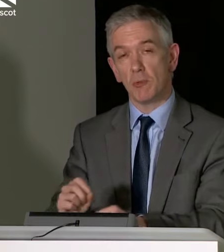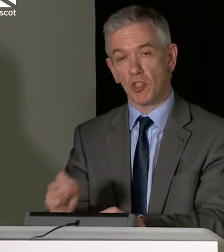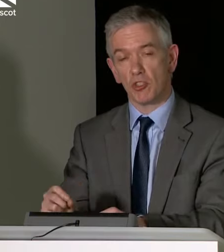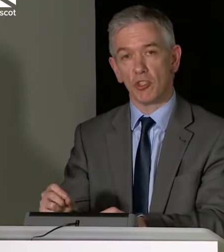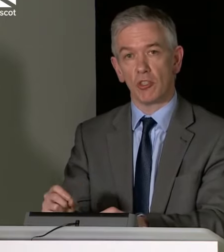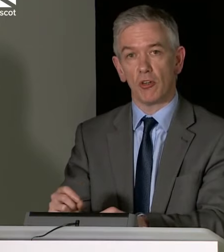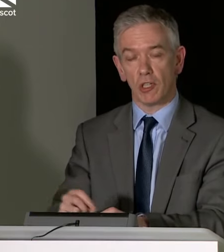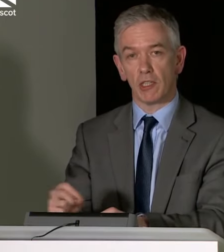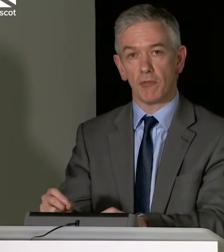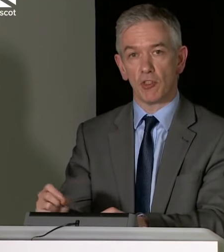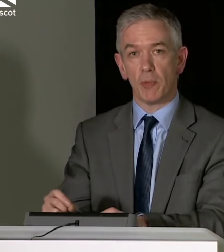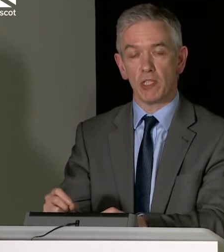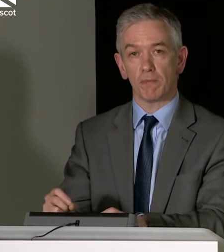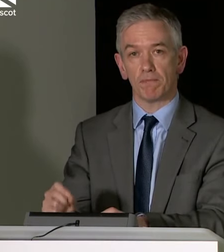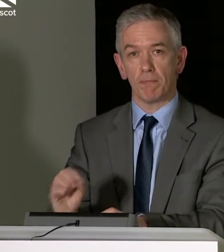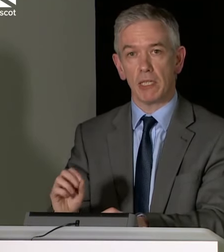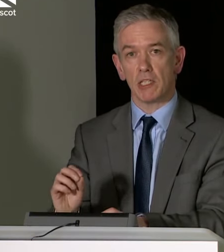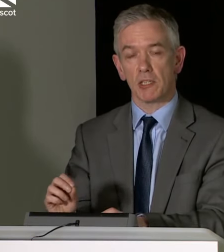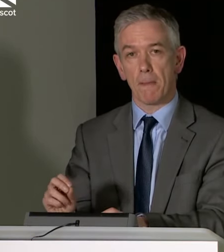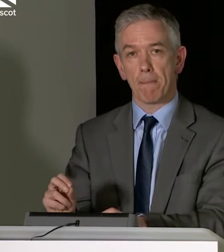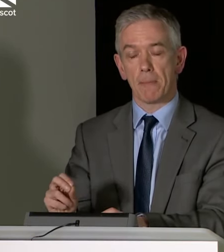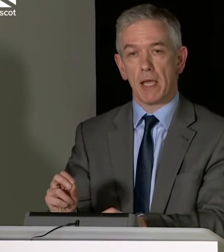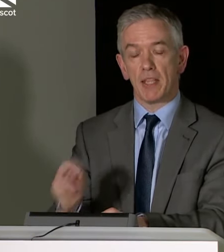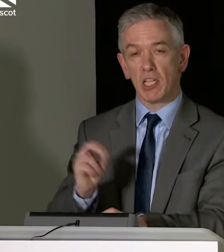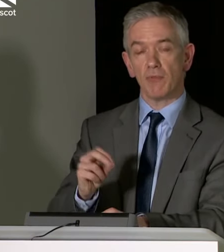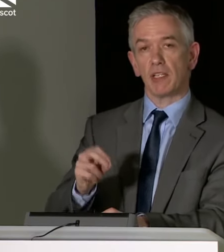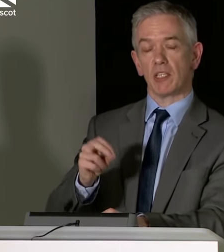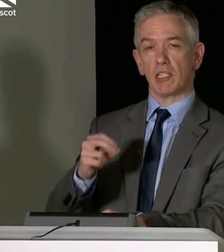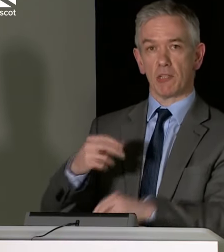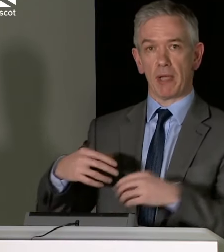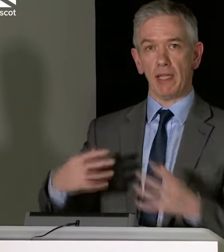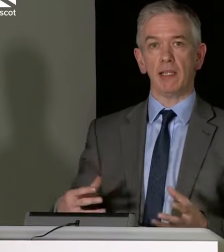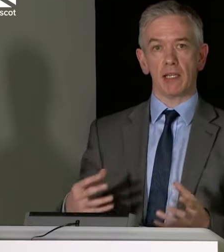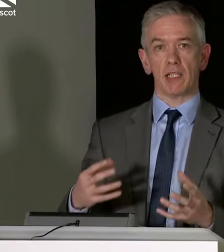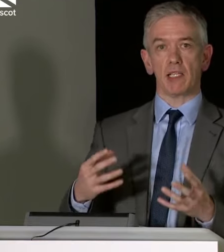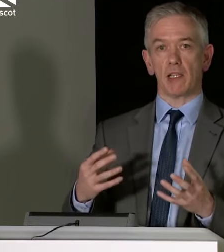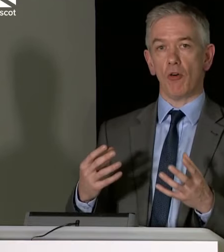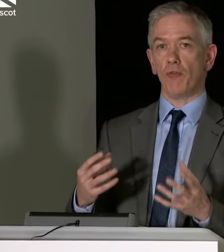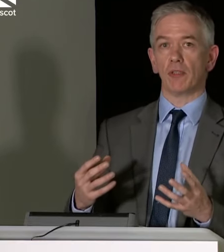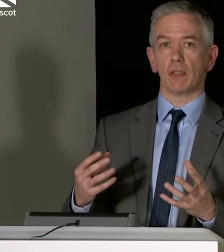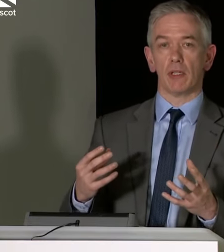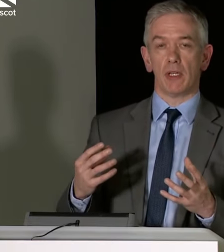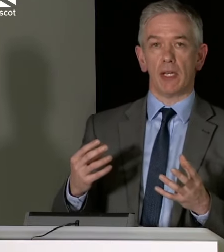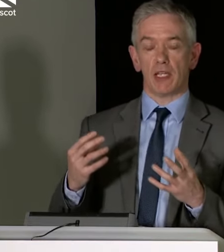be judged on an individual basis. The sad fact that sits behind that is that often it's